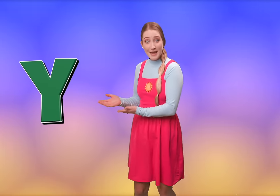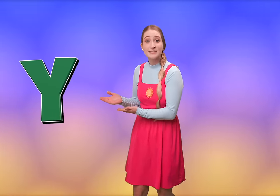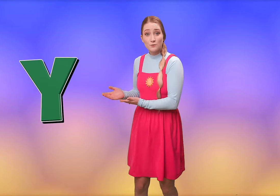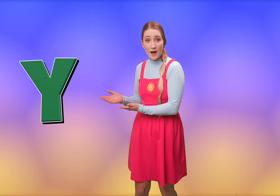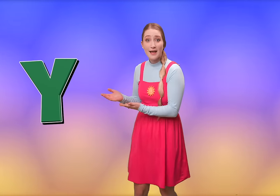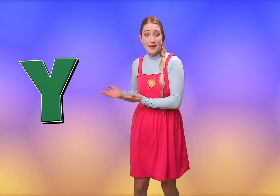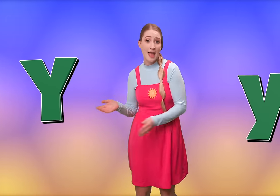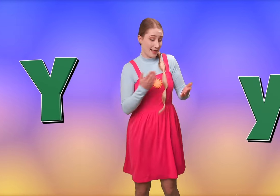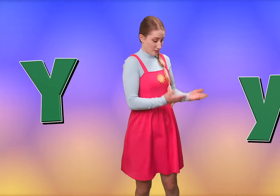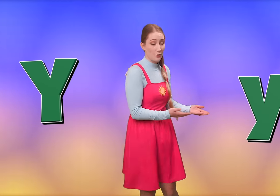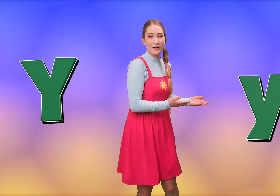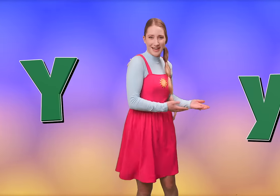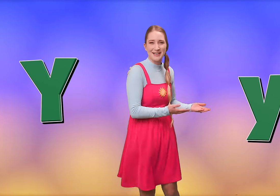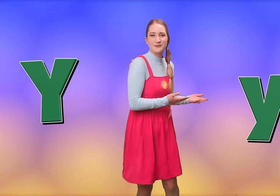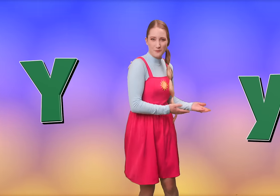Uppercase Y and Lowercase Y.